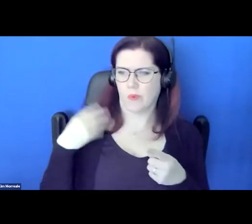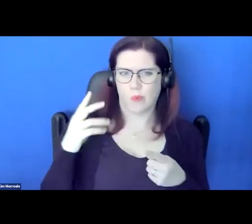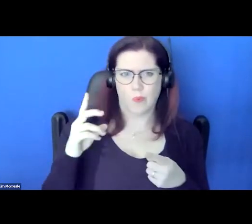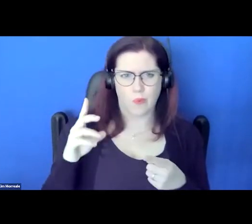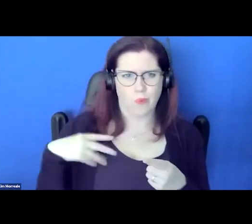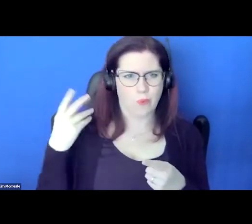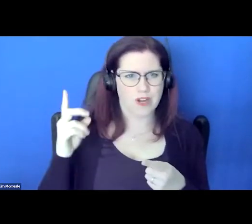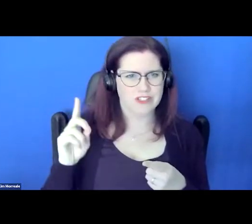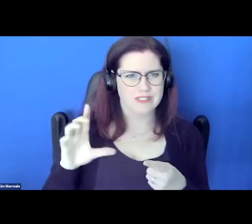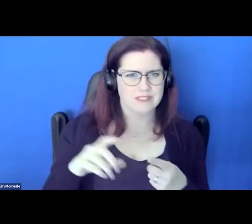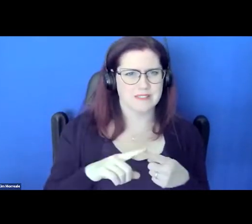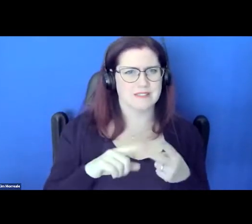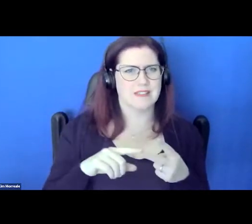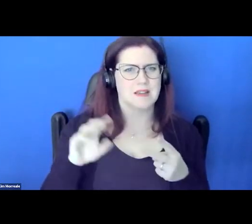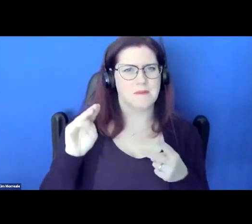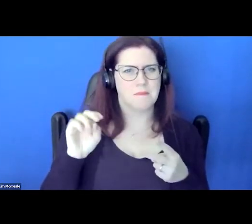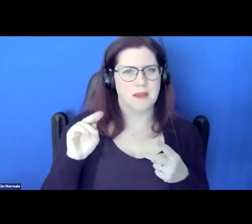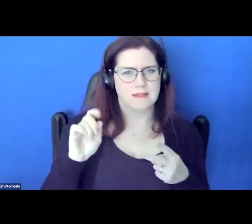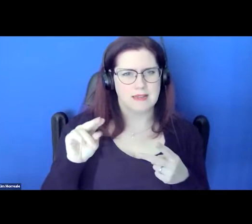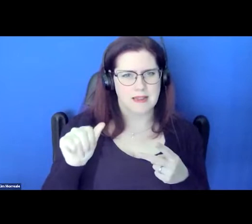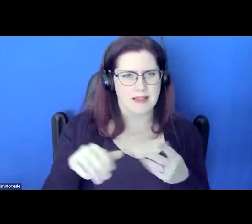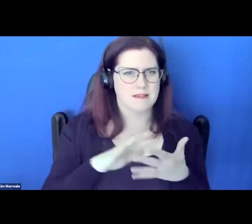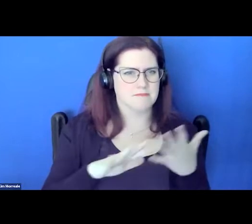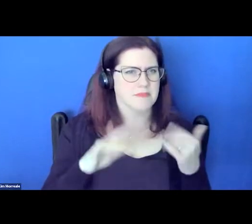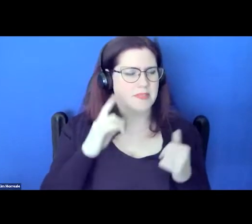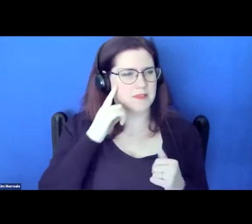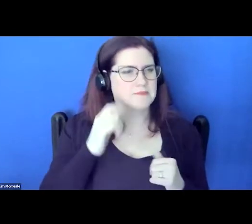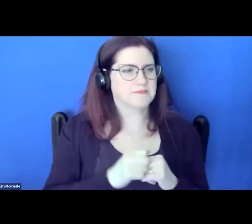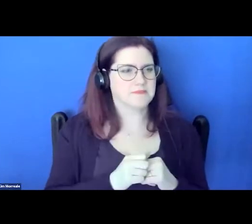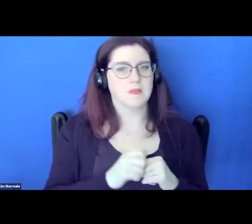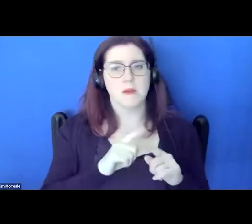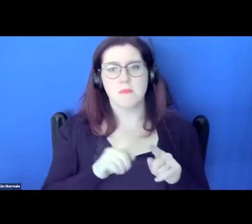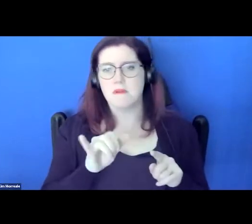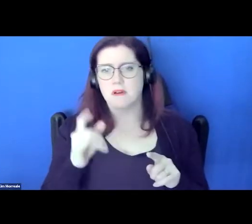And then urban Indian organizations, you can go and visit who is serving